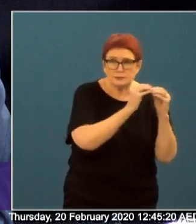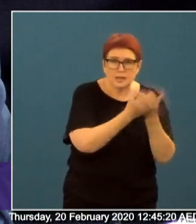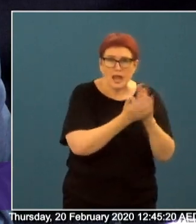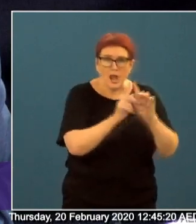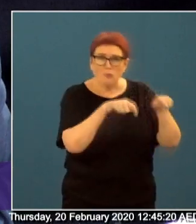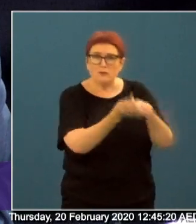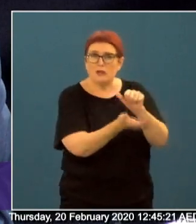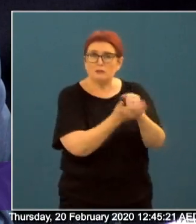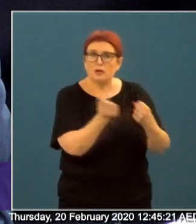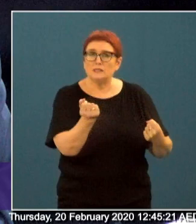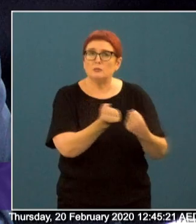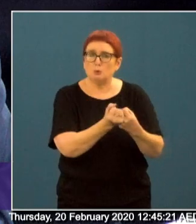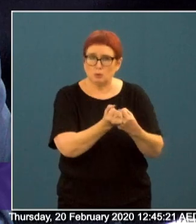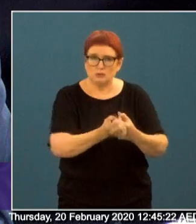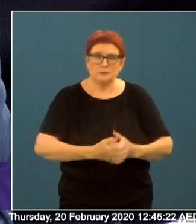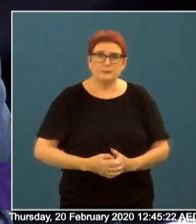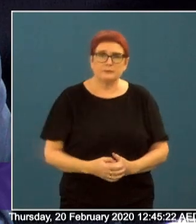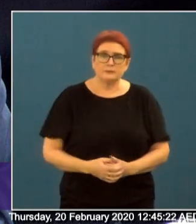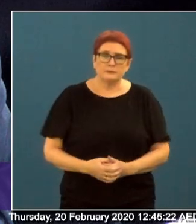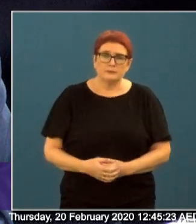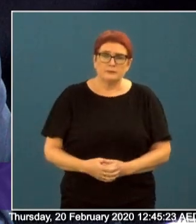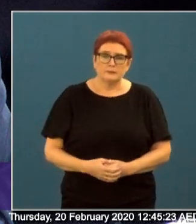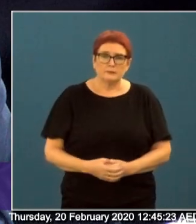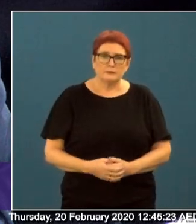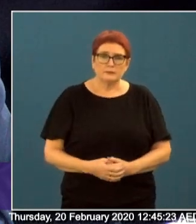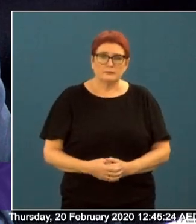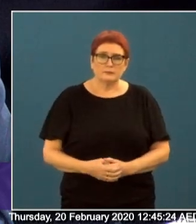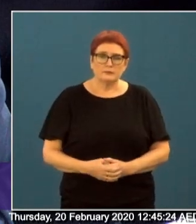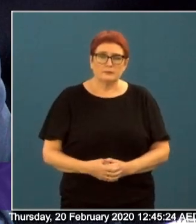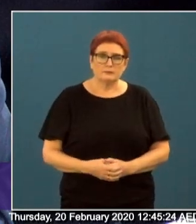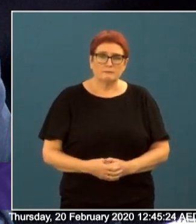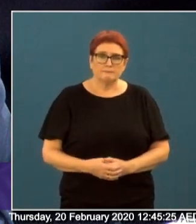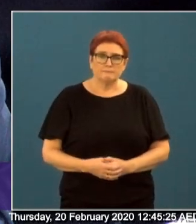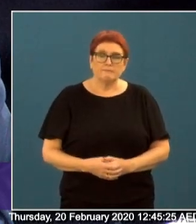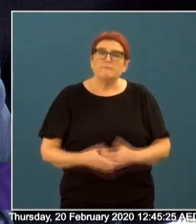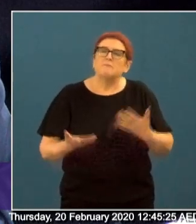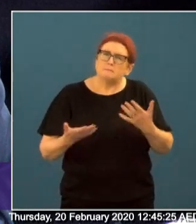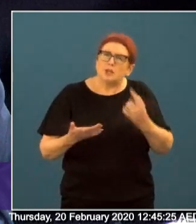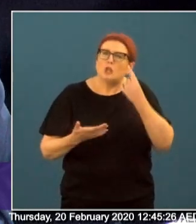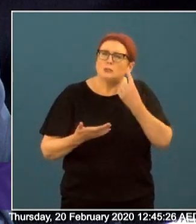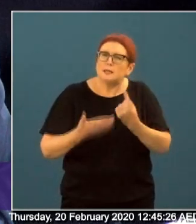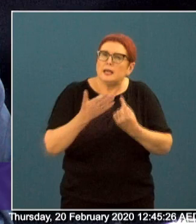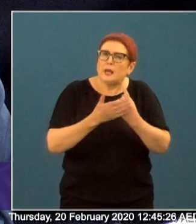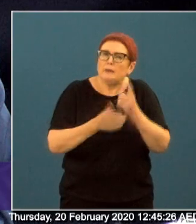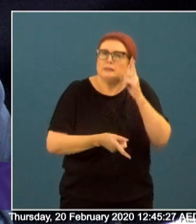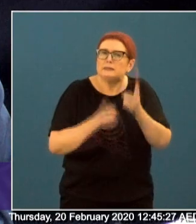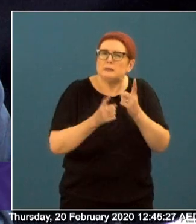And often you would see a — supports being negotiated and is coming to some kind of arrangement.